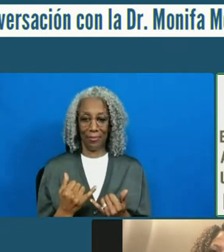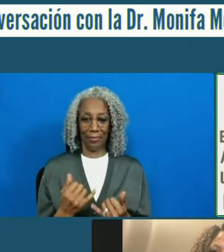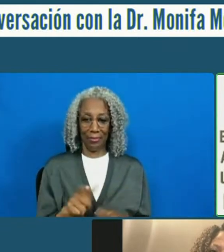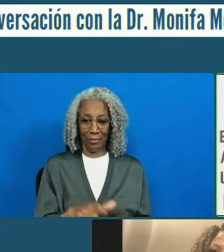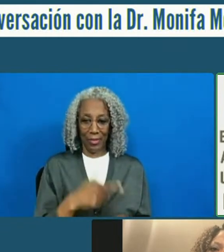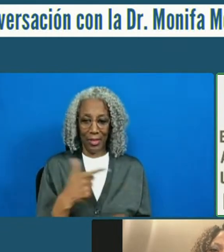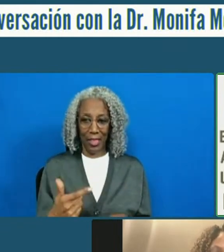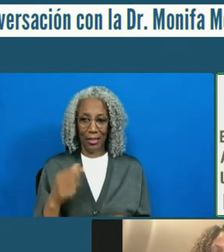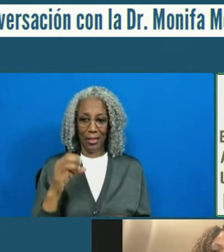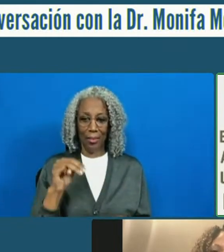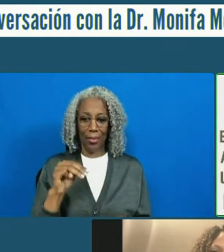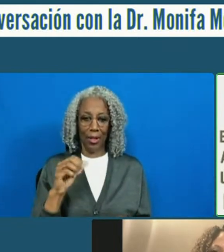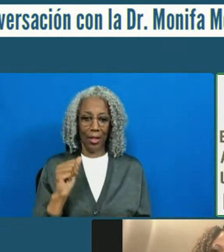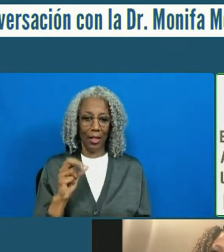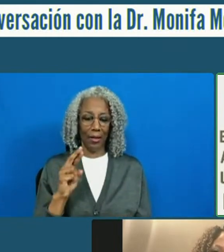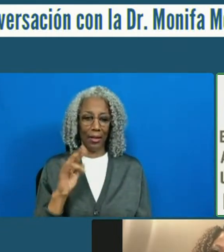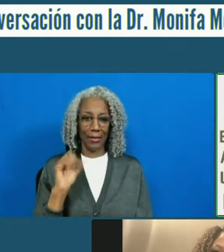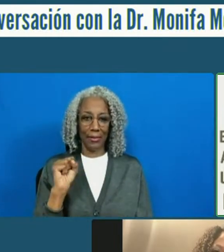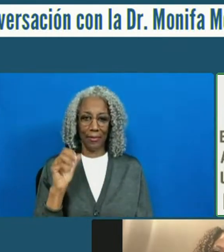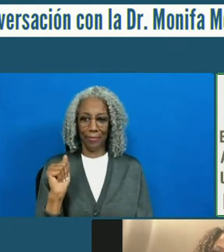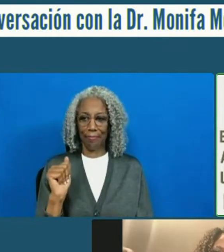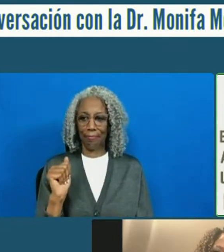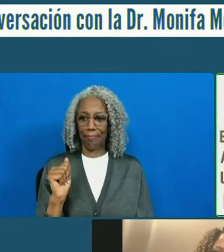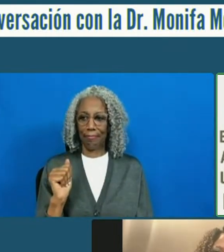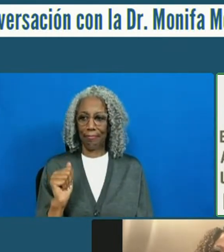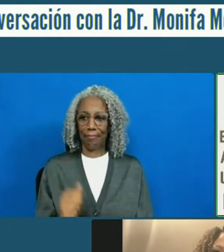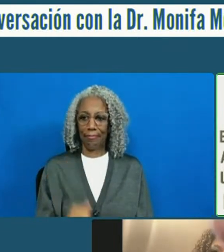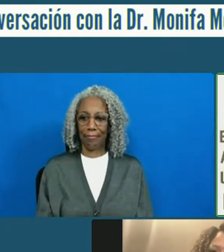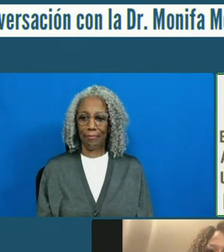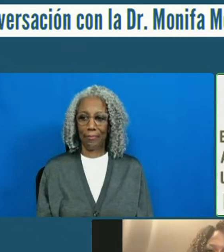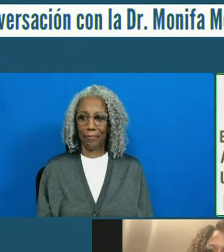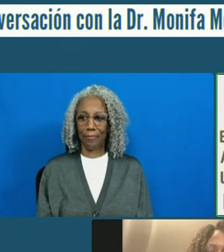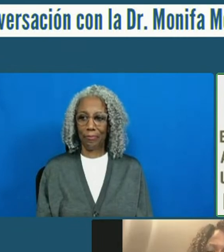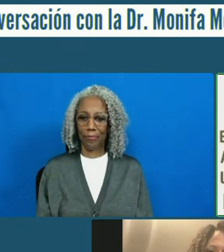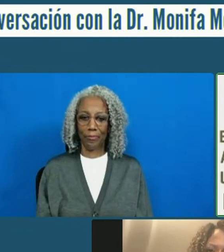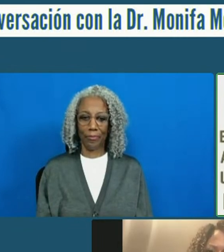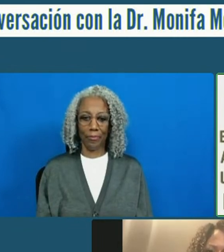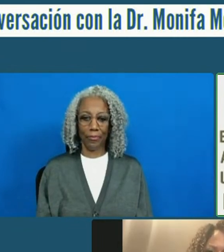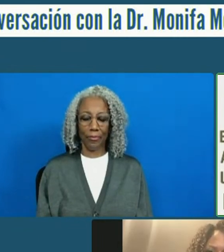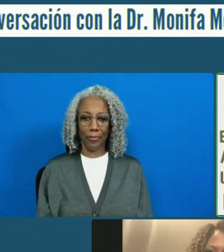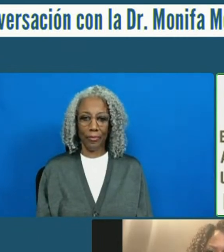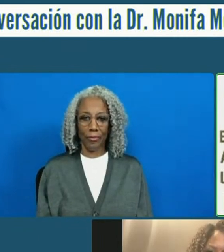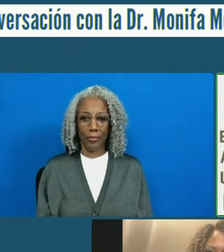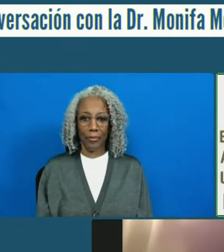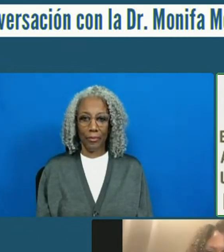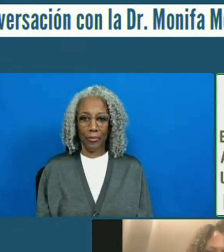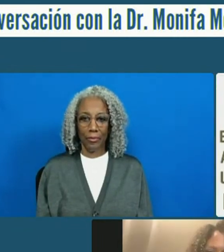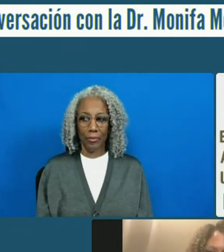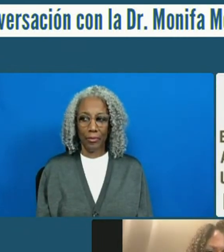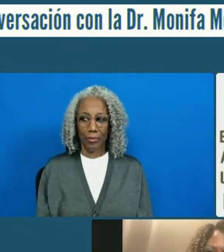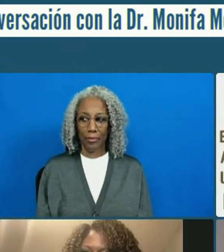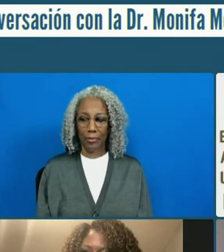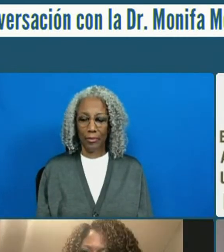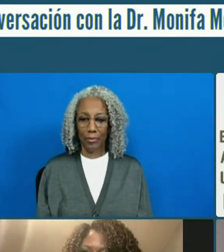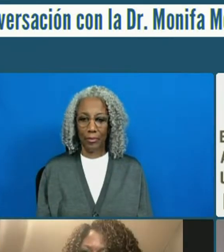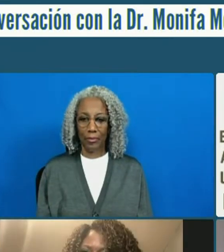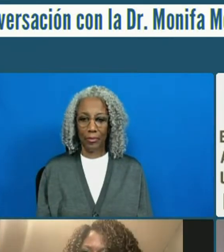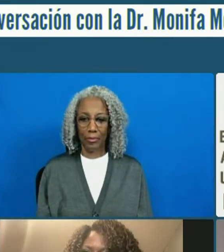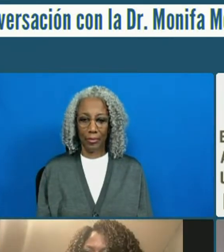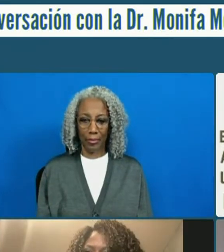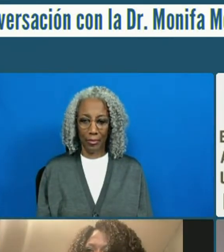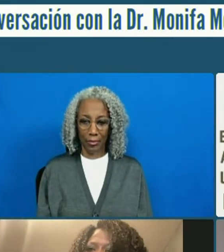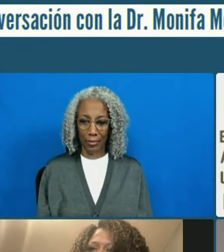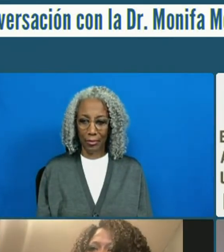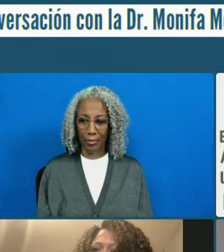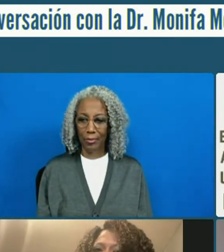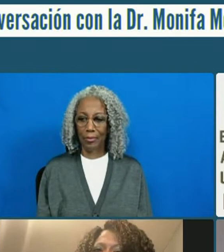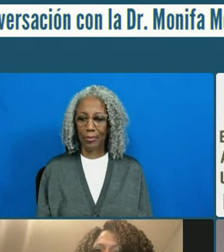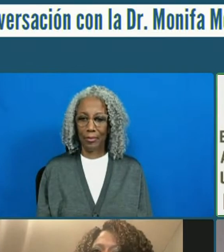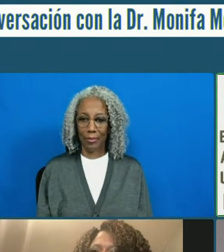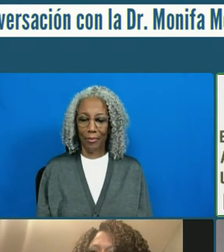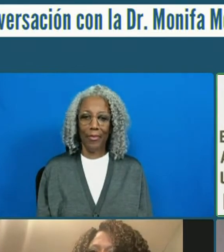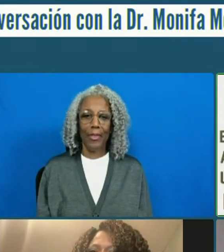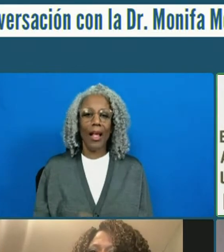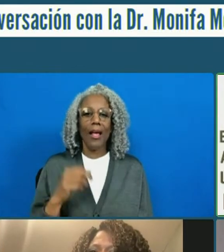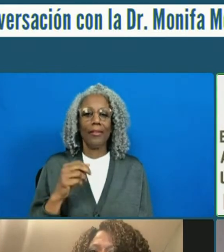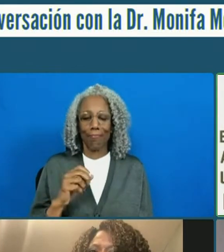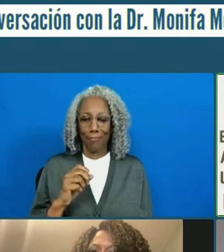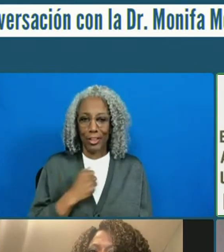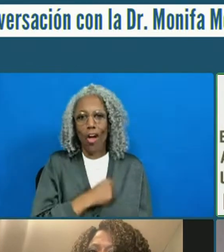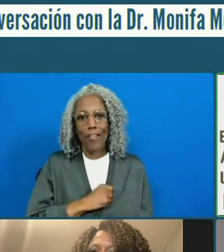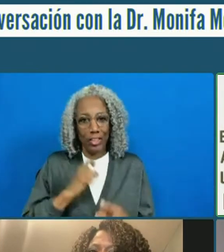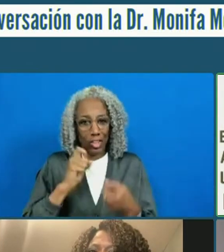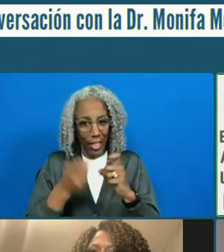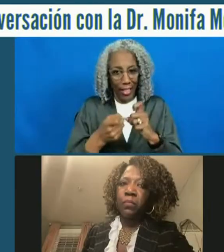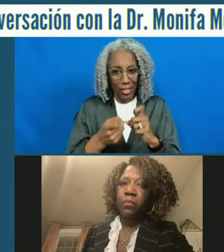get it, so I'm going to pass it